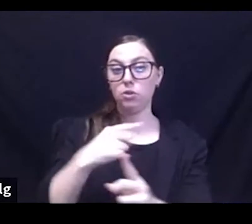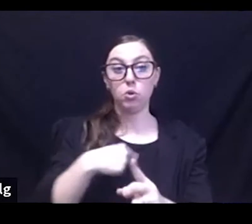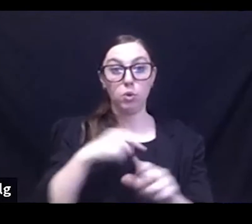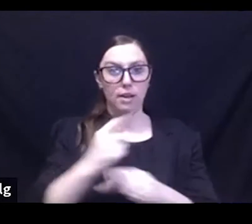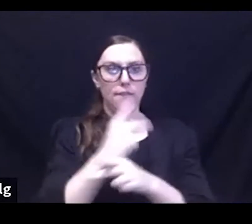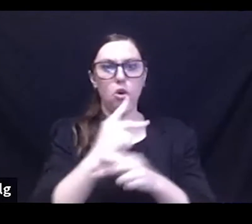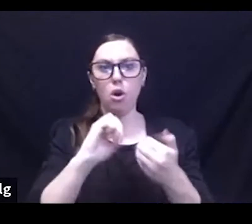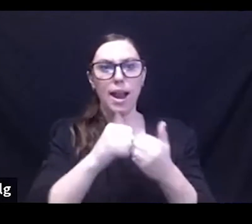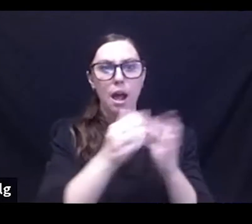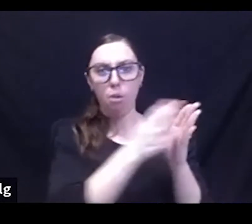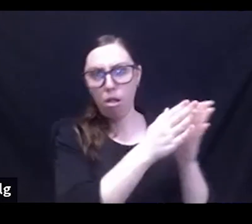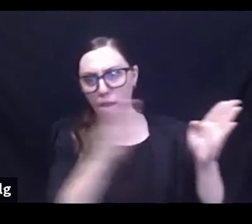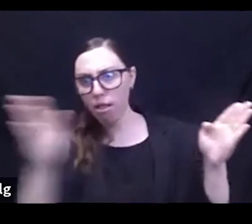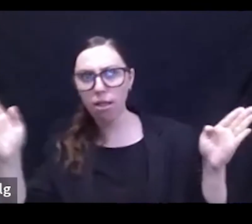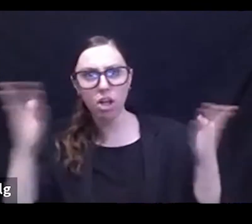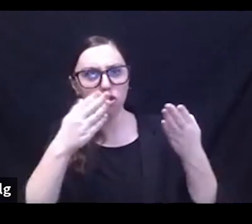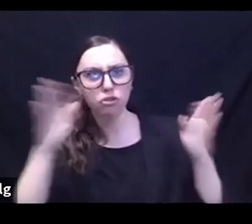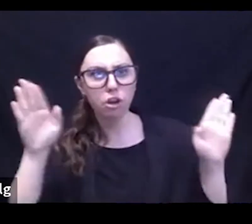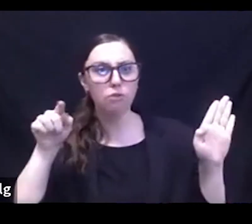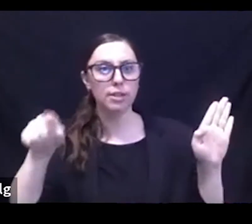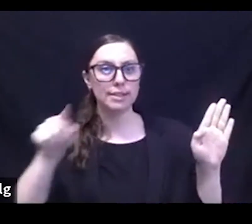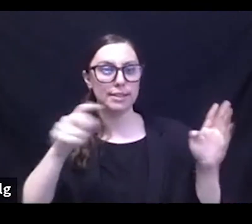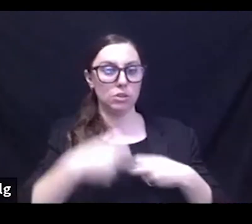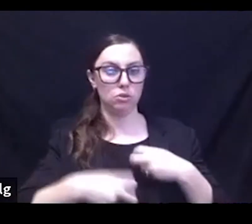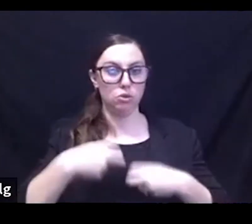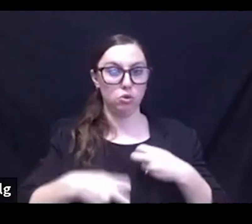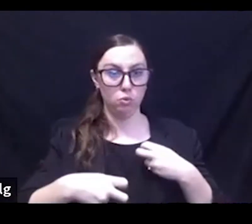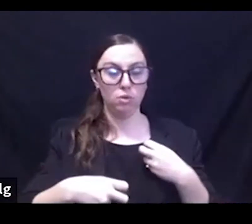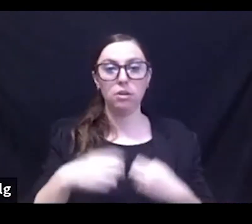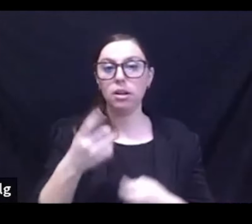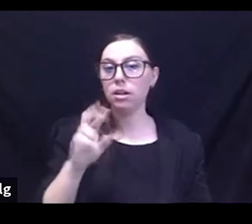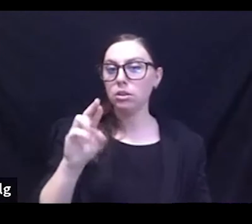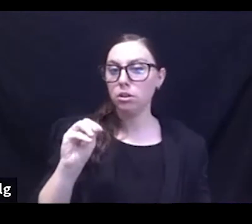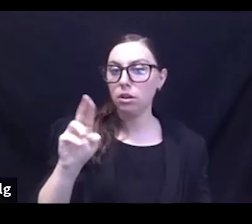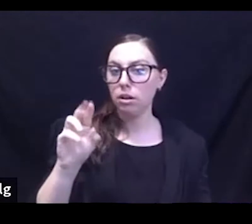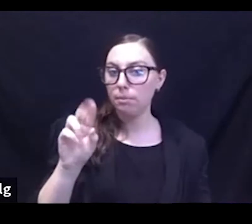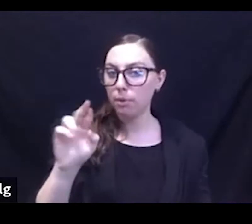establish how widespread the problem is in the context of health care. I don't know if anything